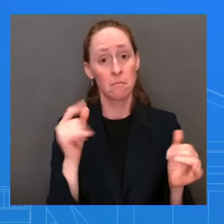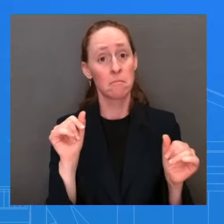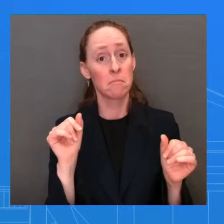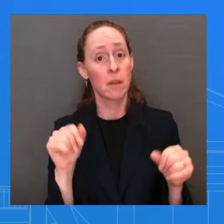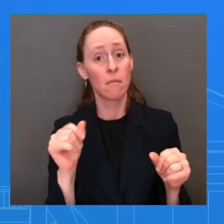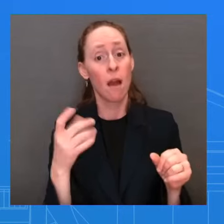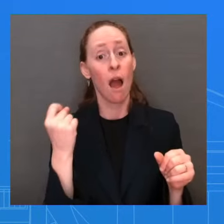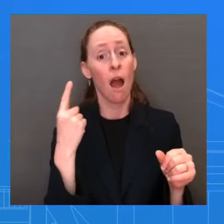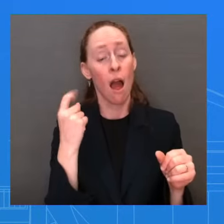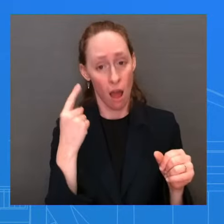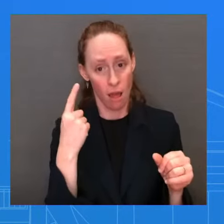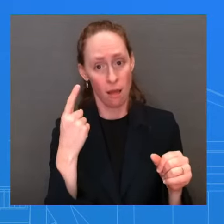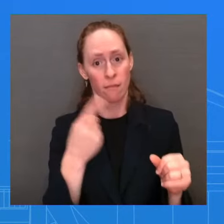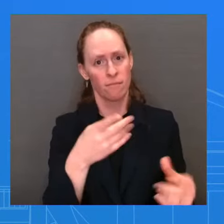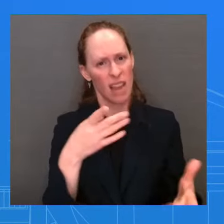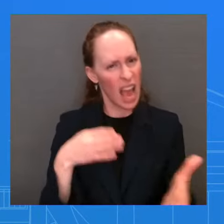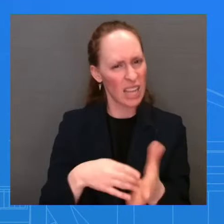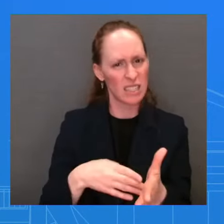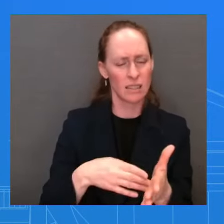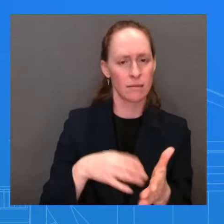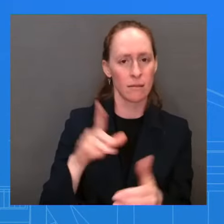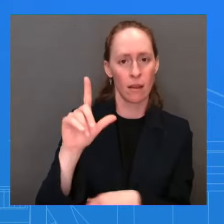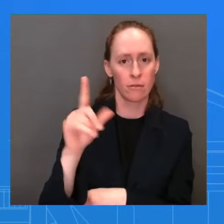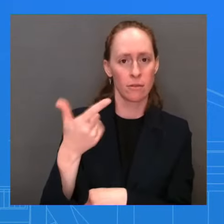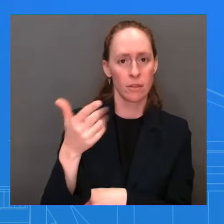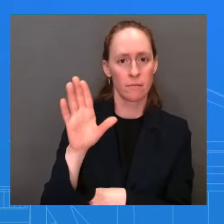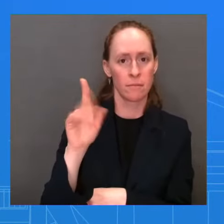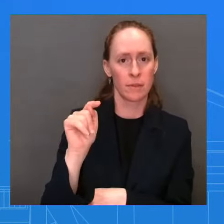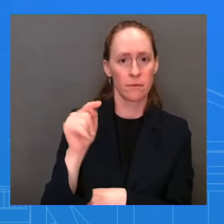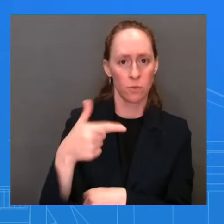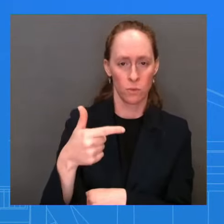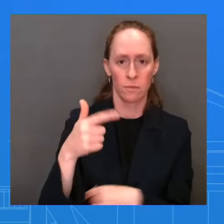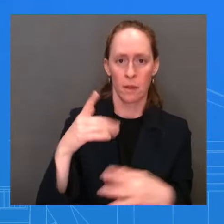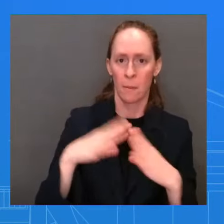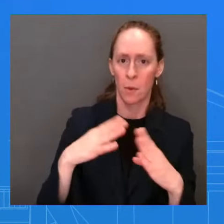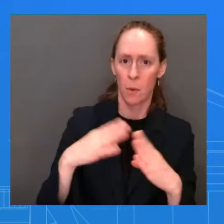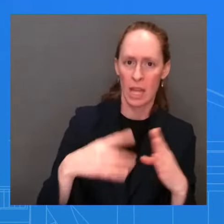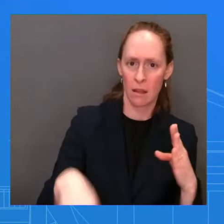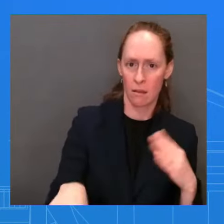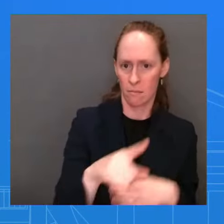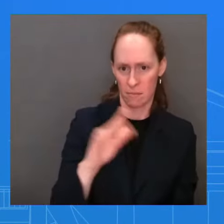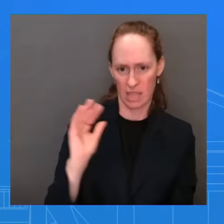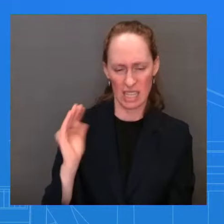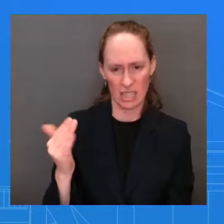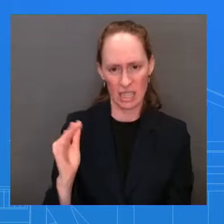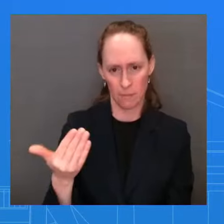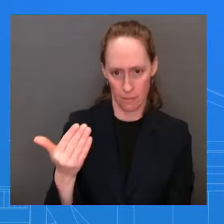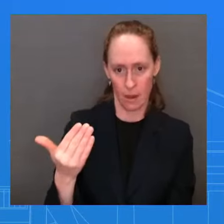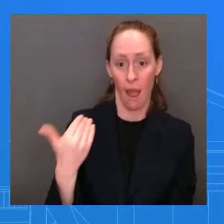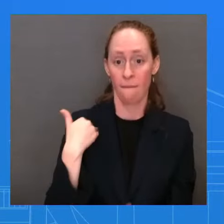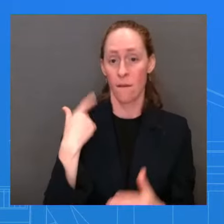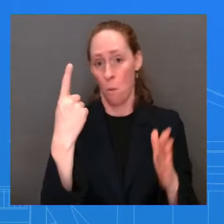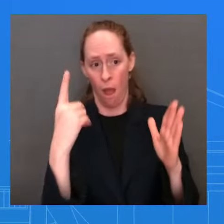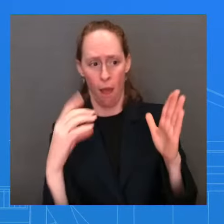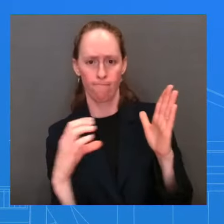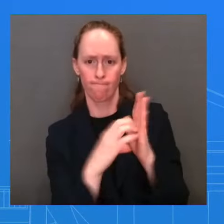how concerned is the White House on these latest developments? Ms. Jean-Pierre: We ha- -- we have grave concerns, and I think I've spoken to -- to this particular --